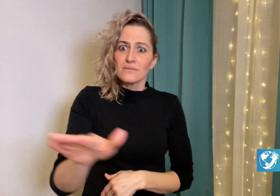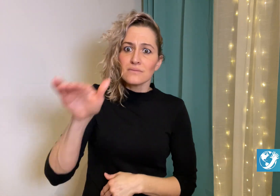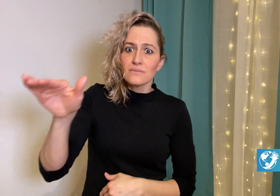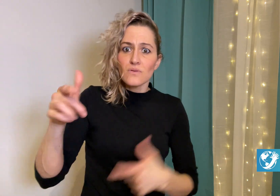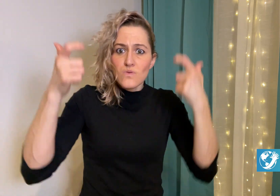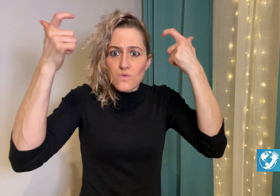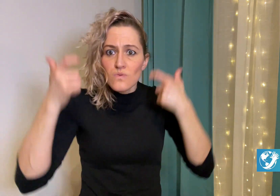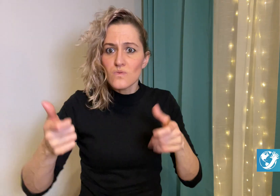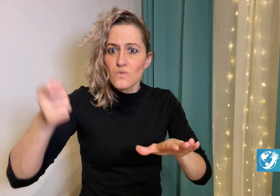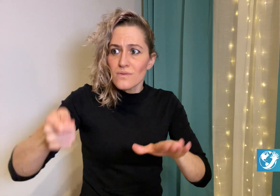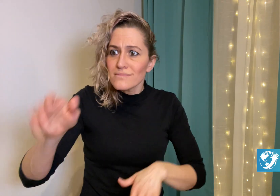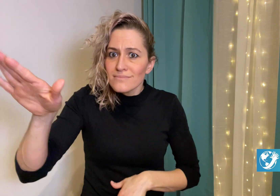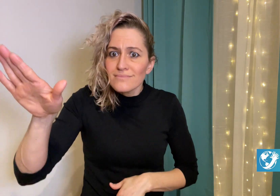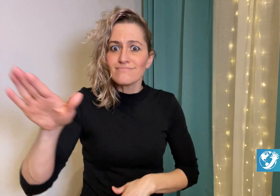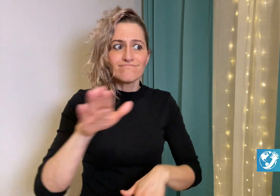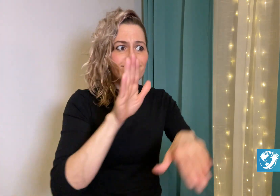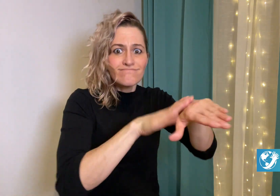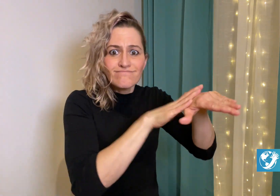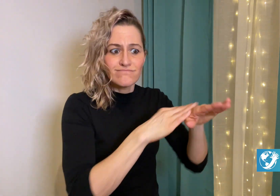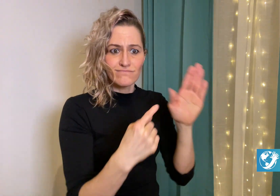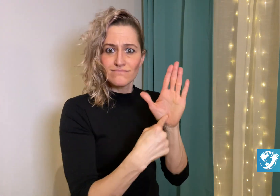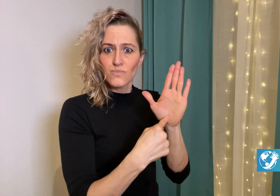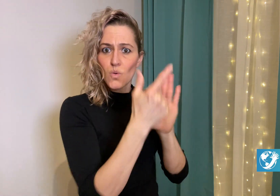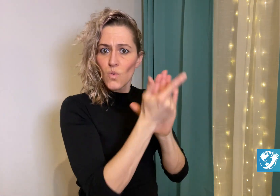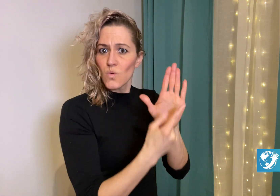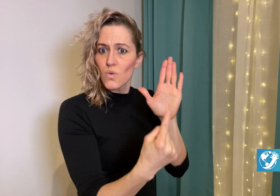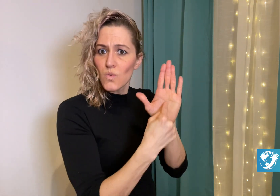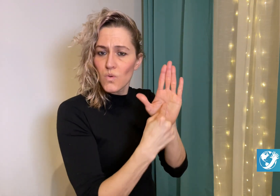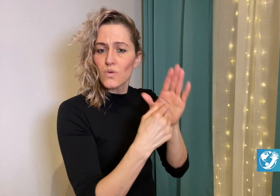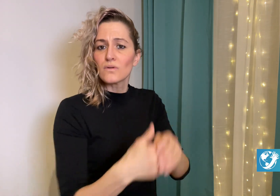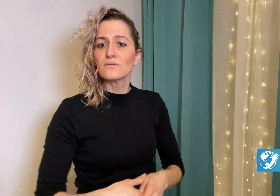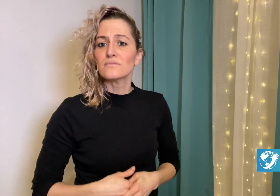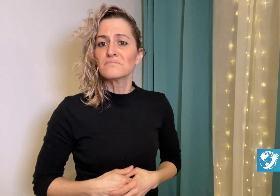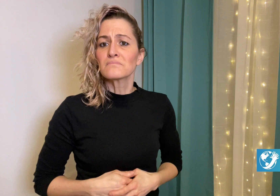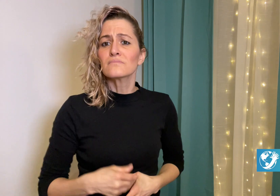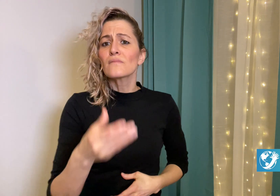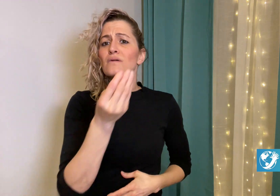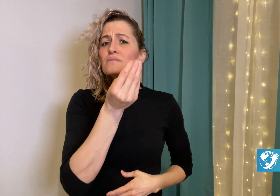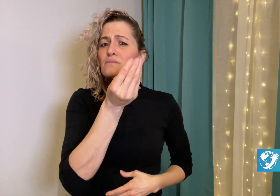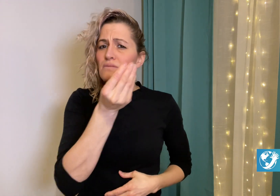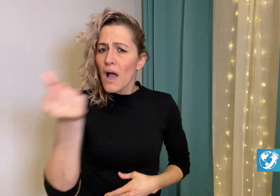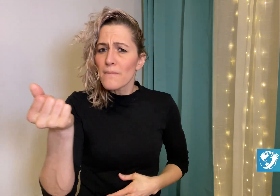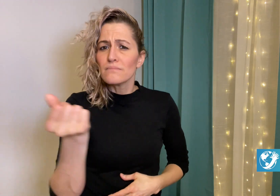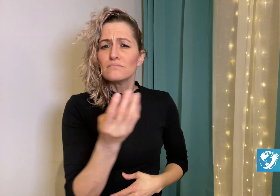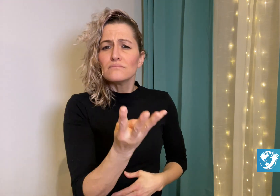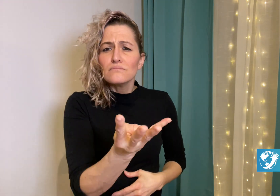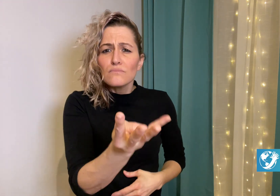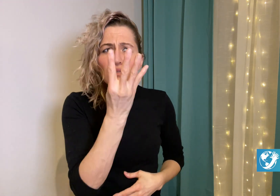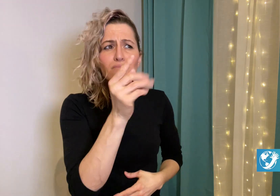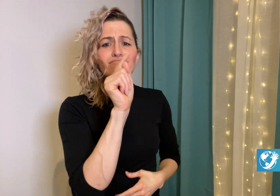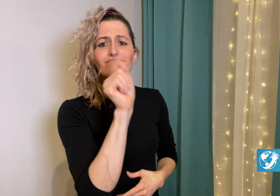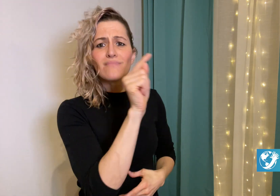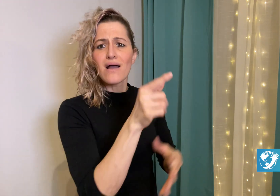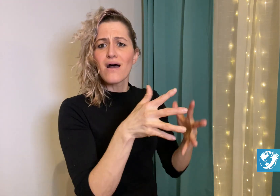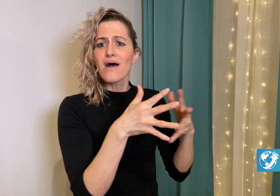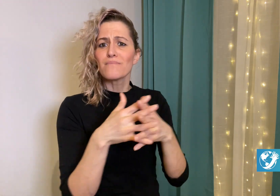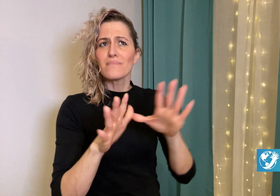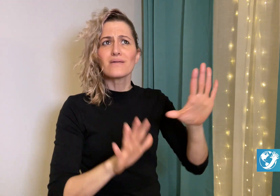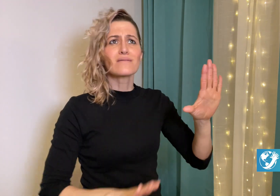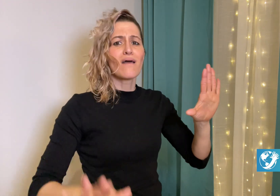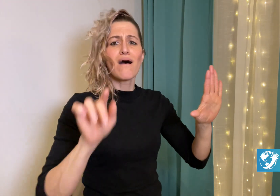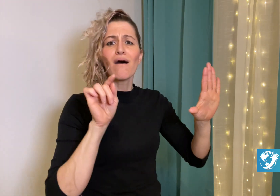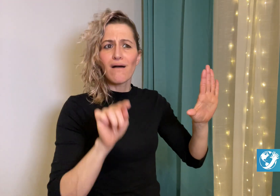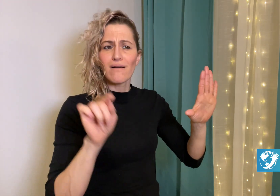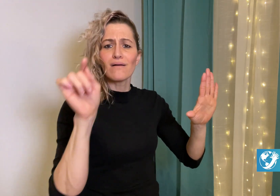to take legal action to enforce the law. Some prisons